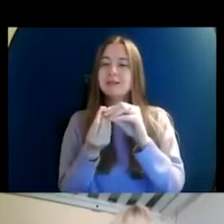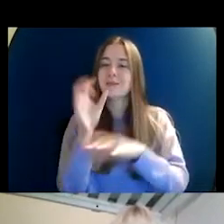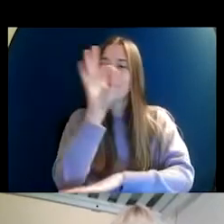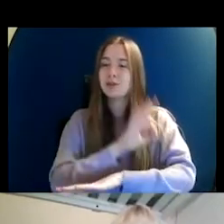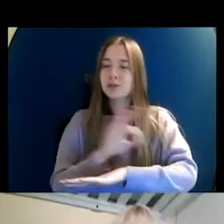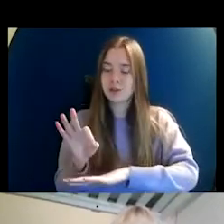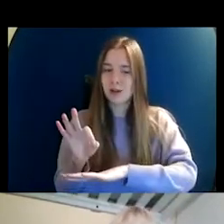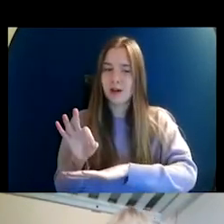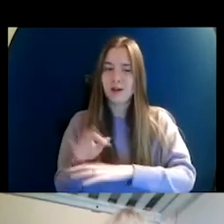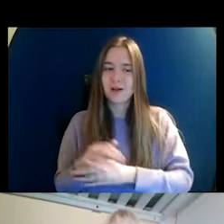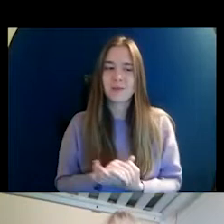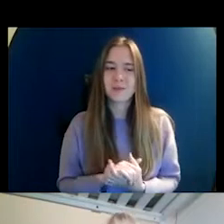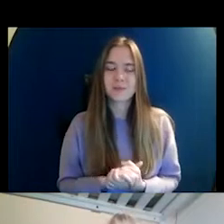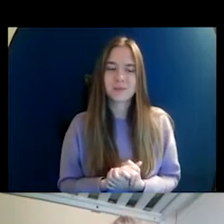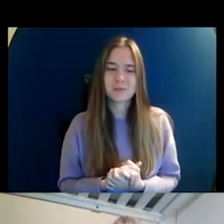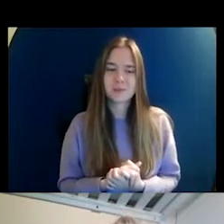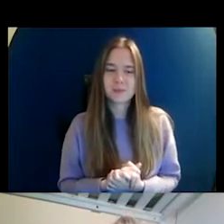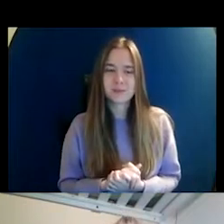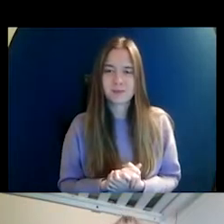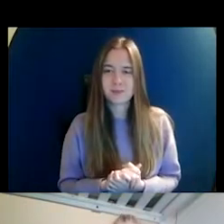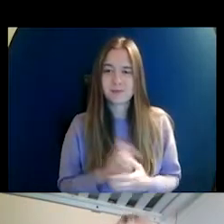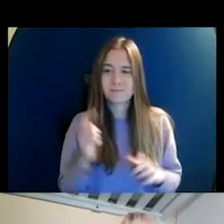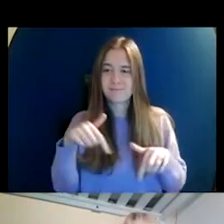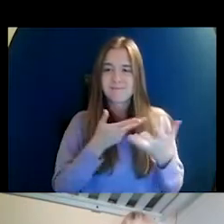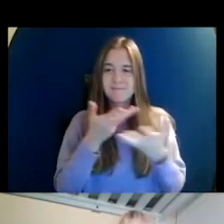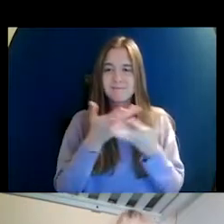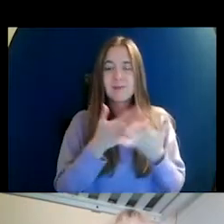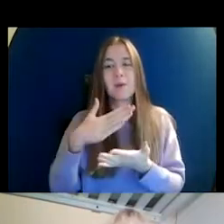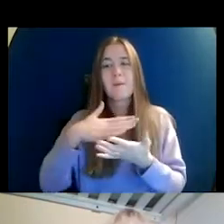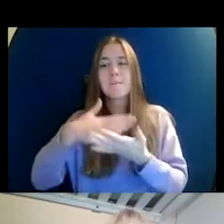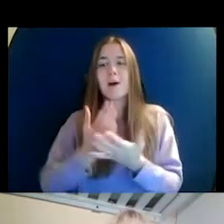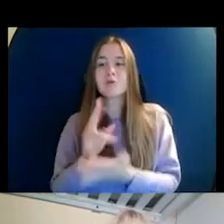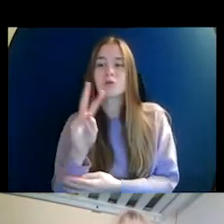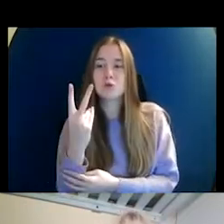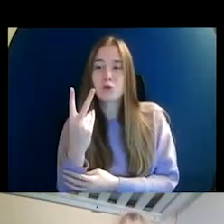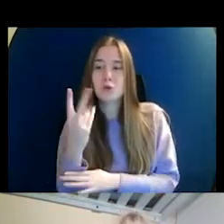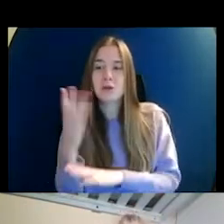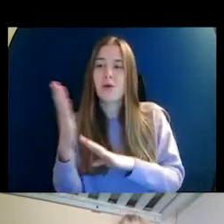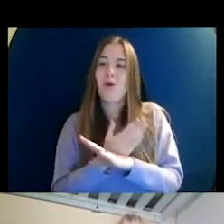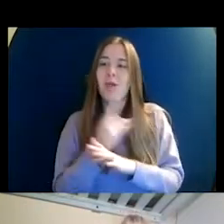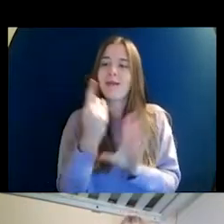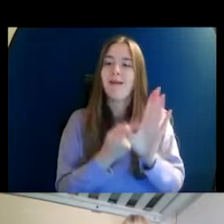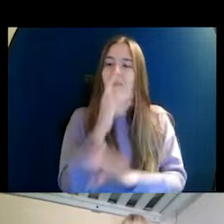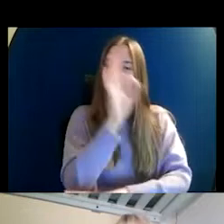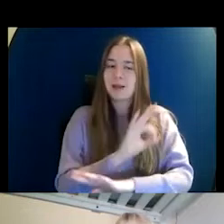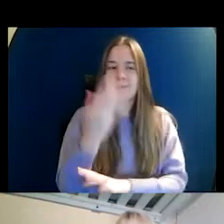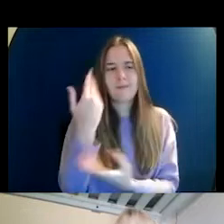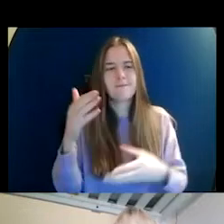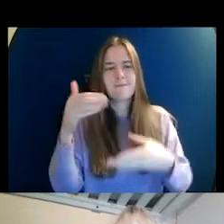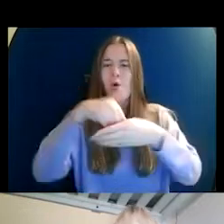and I'm here to talk about how Part 2s and early career architects can be involved in creating more sustainable built environments